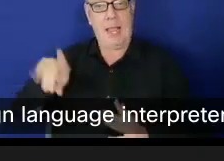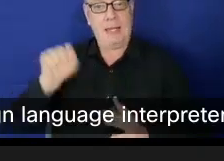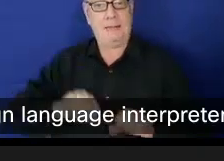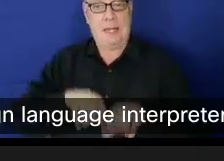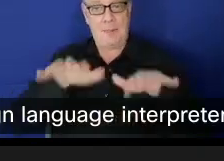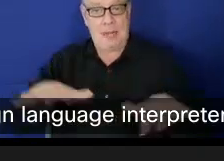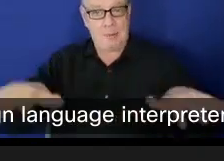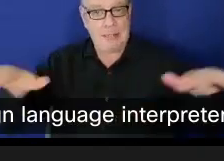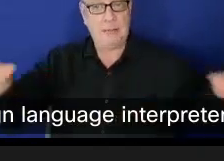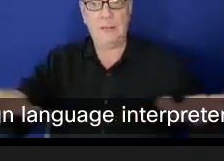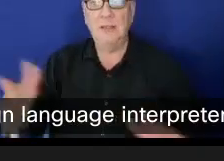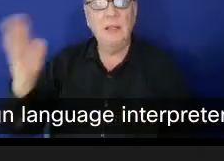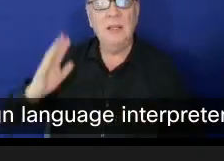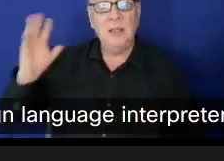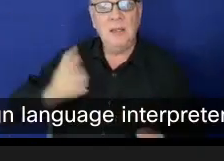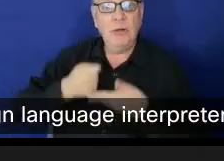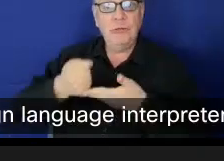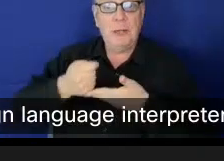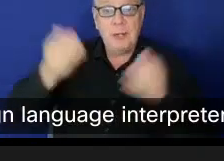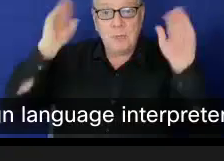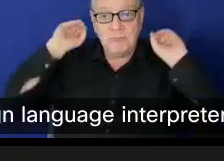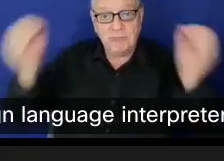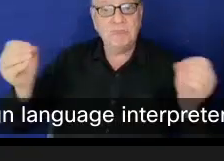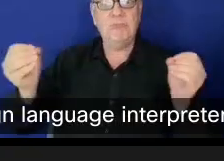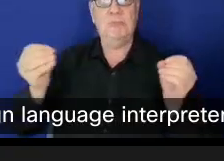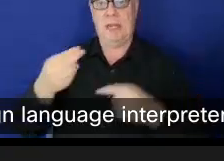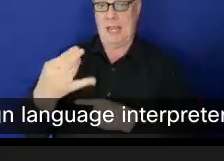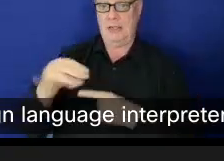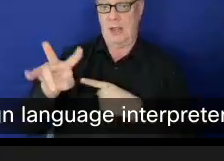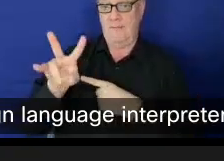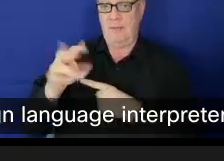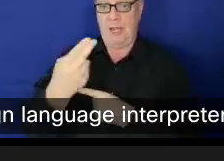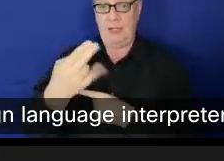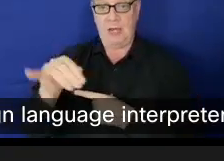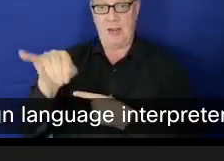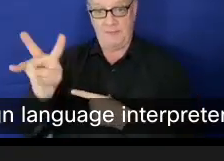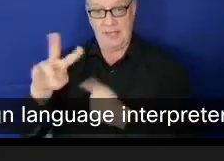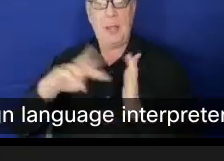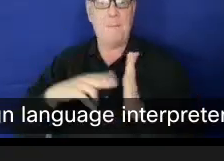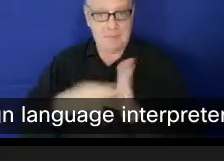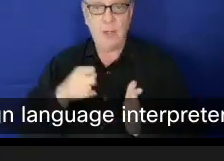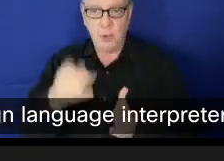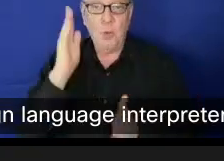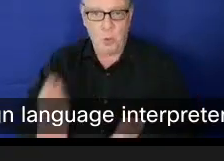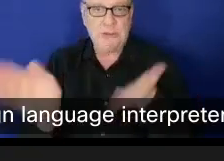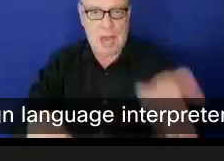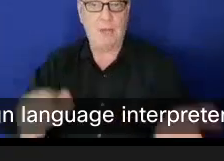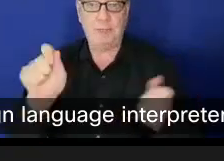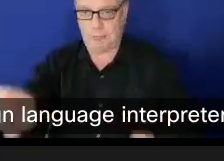remember that treatment was non-existent and an HIV diagnosis was a essentially a death sentence. Of course, there